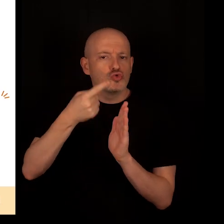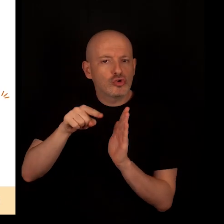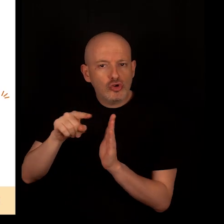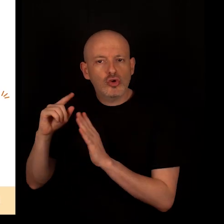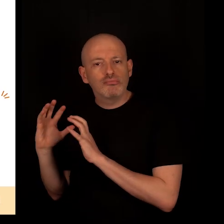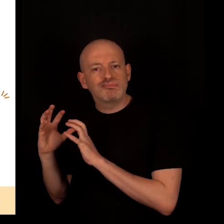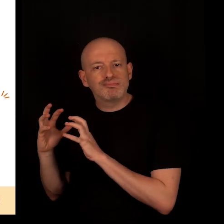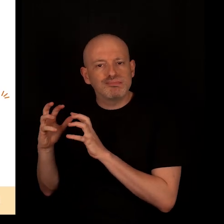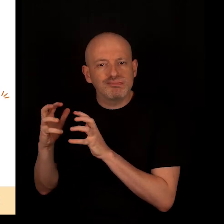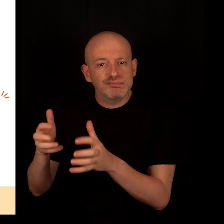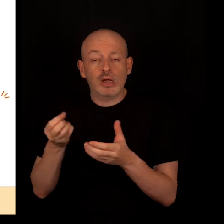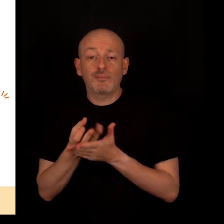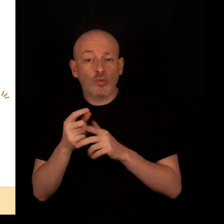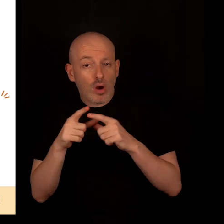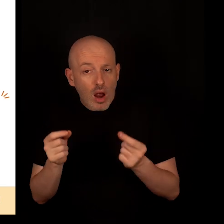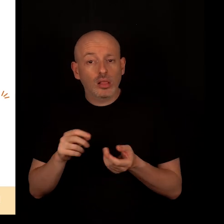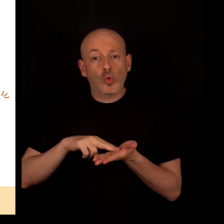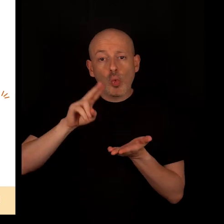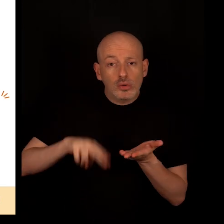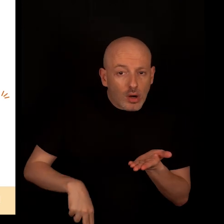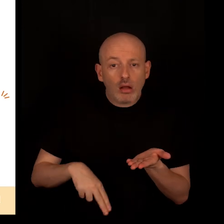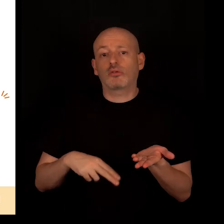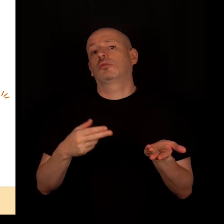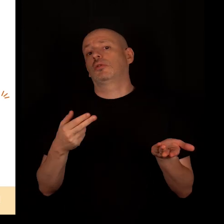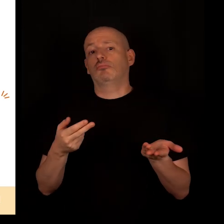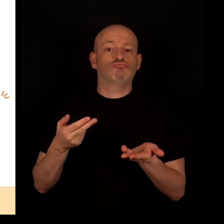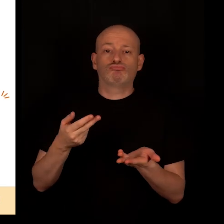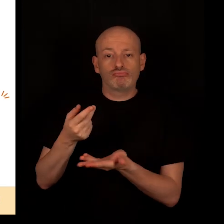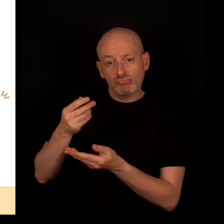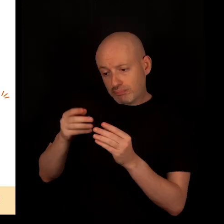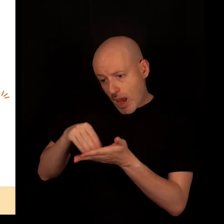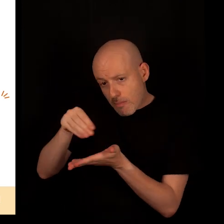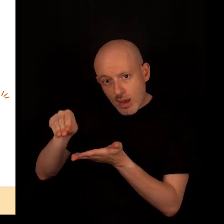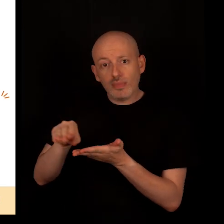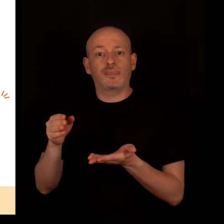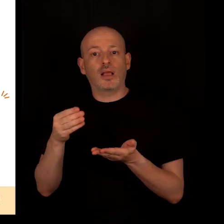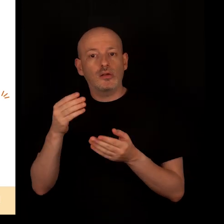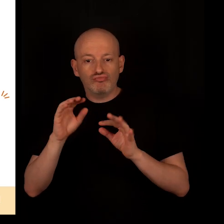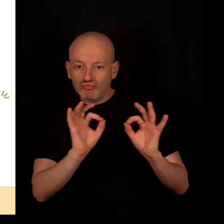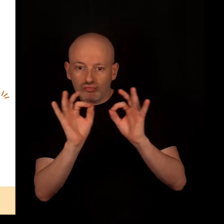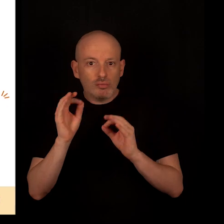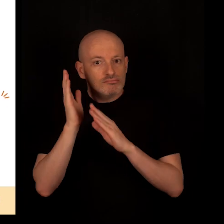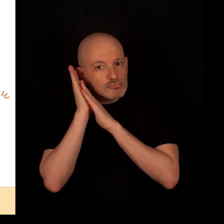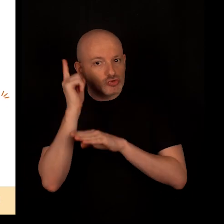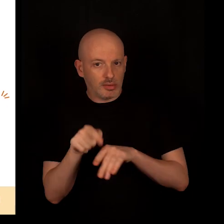This is going to be an ongoing process. Checking Info Cards, giving contracts, payments and starting residencies.